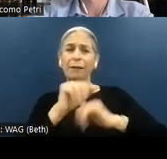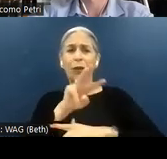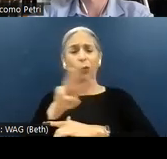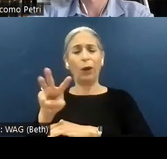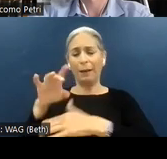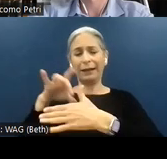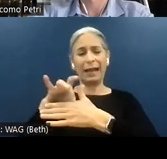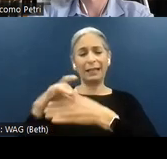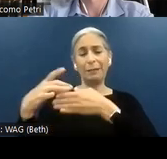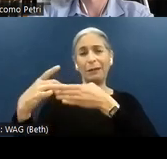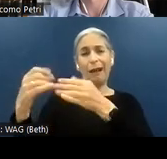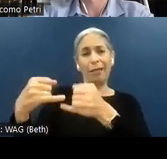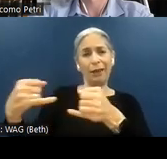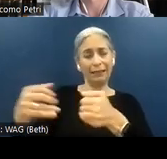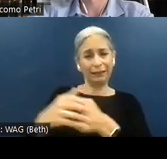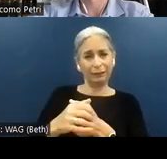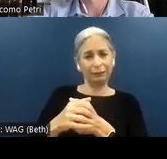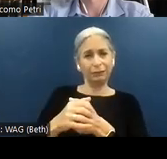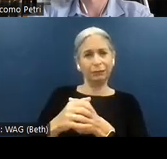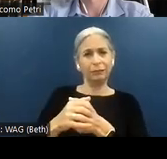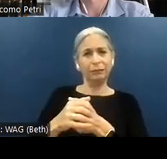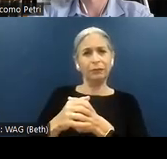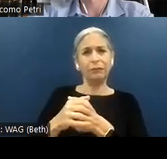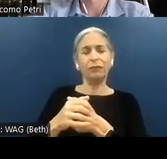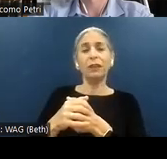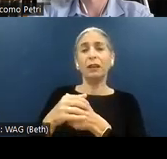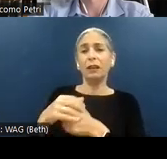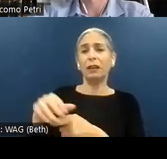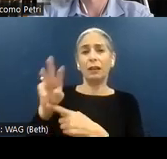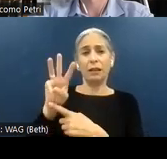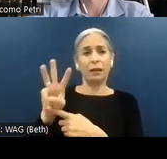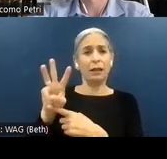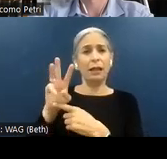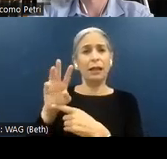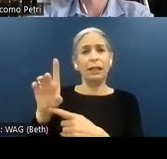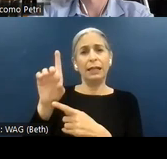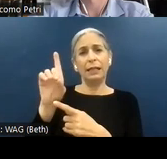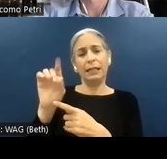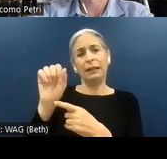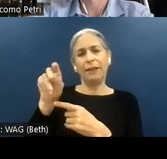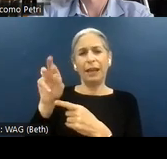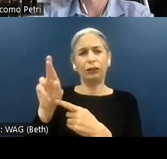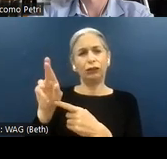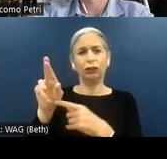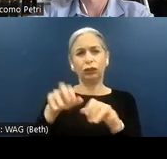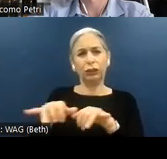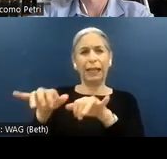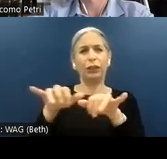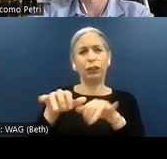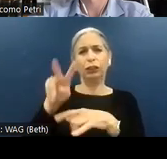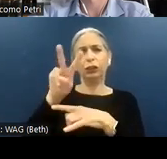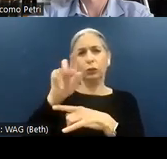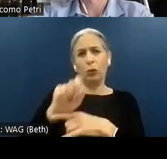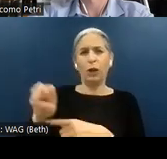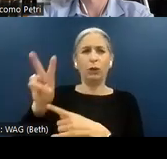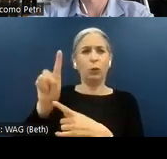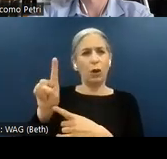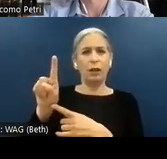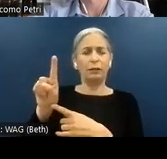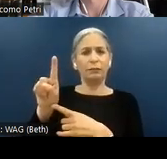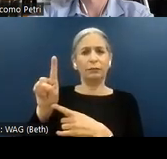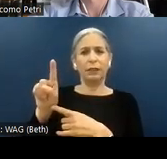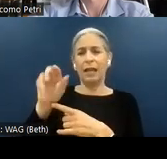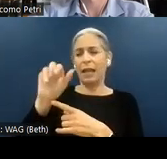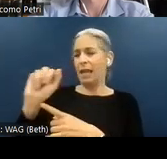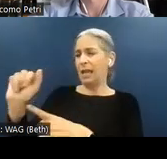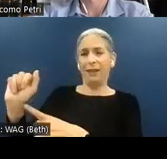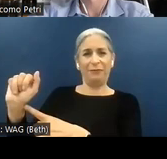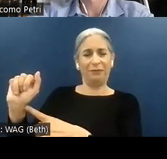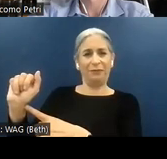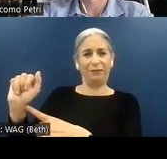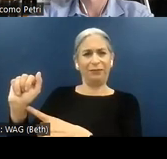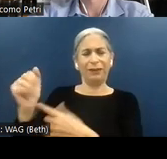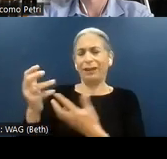Guidelines in the version, the de facto standard right now, the 2.1 AA. I don't want to go